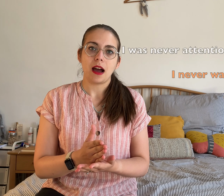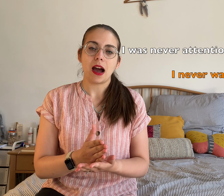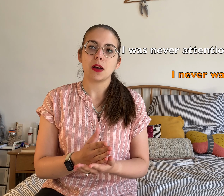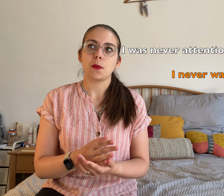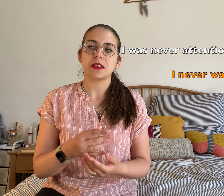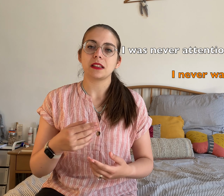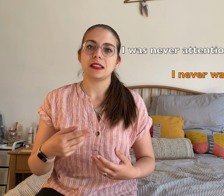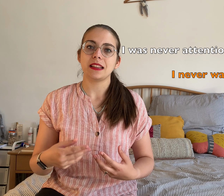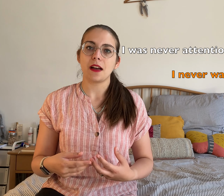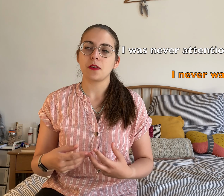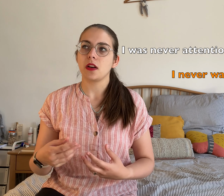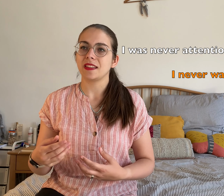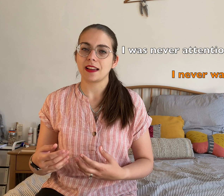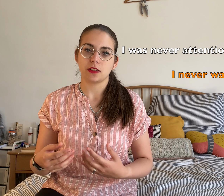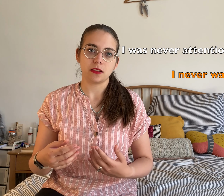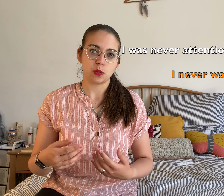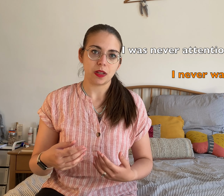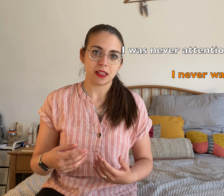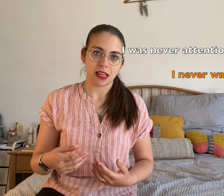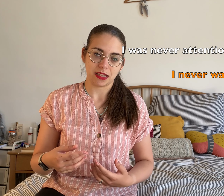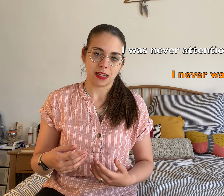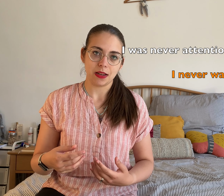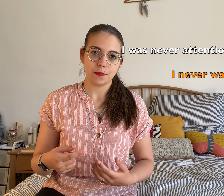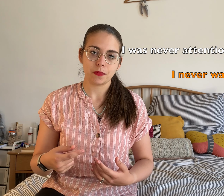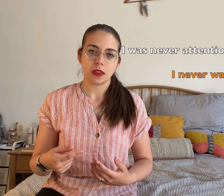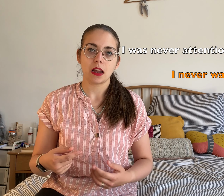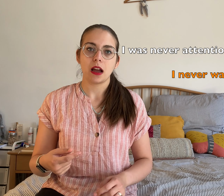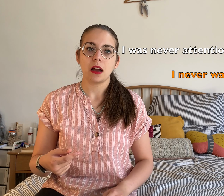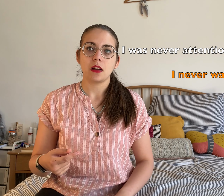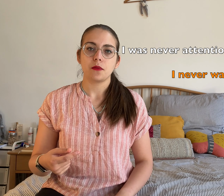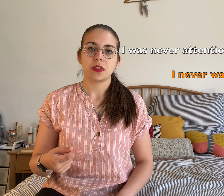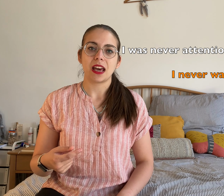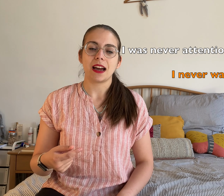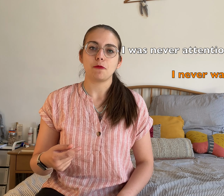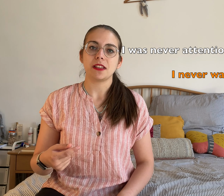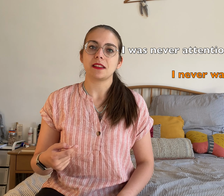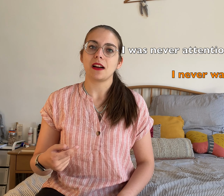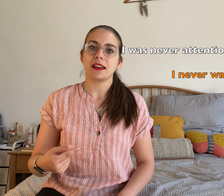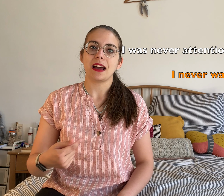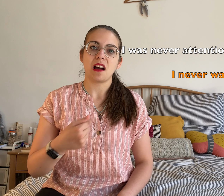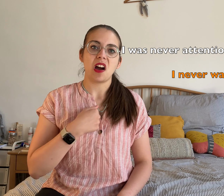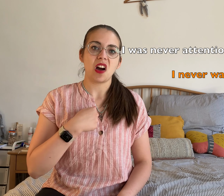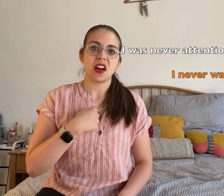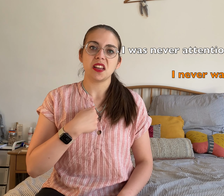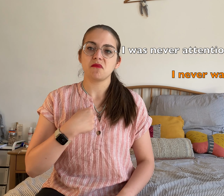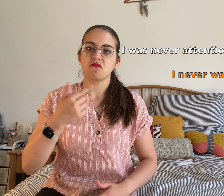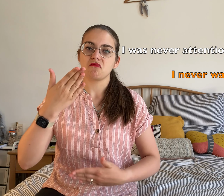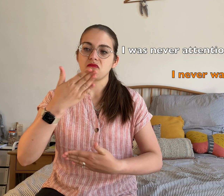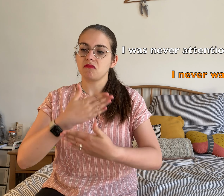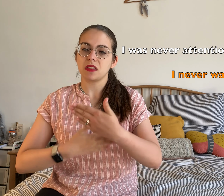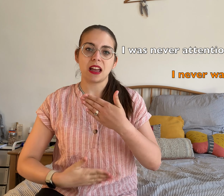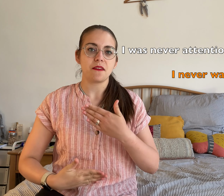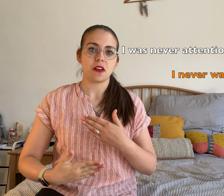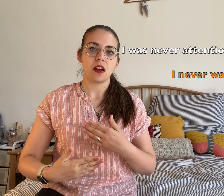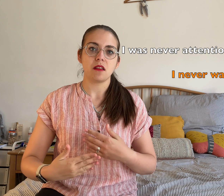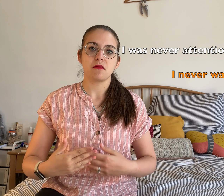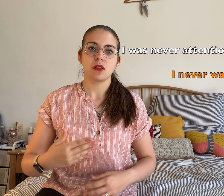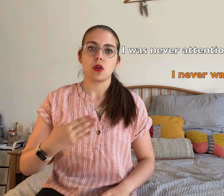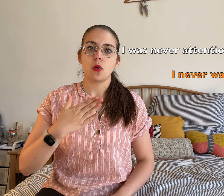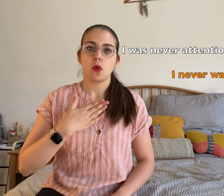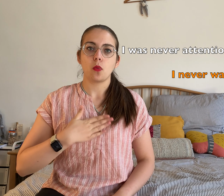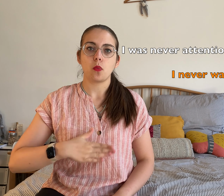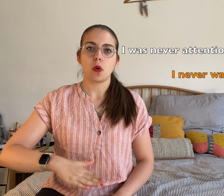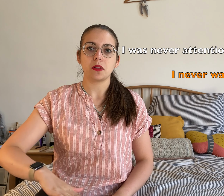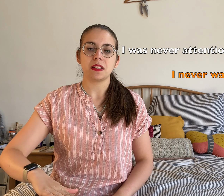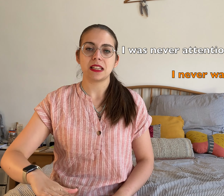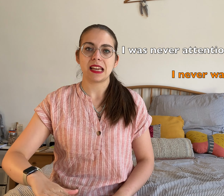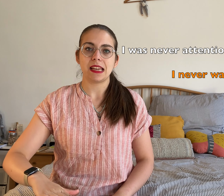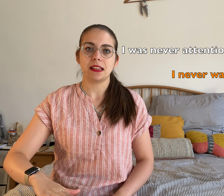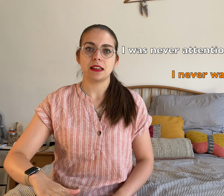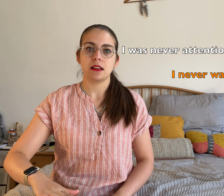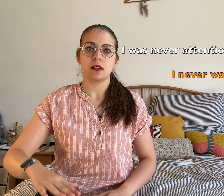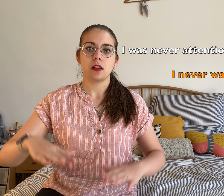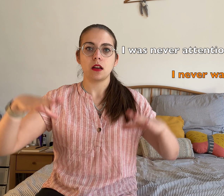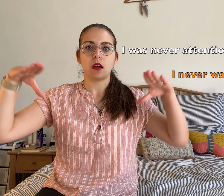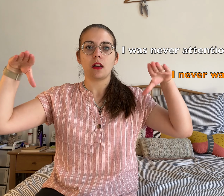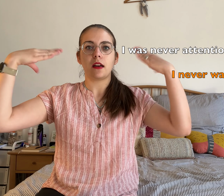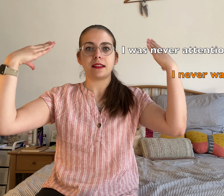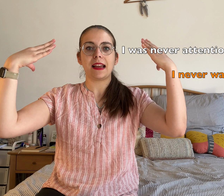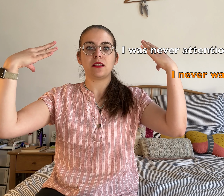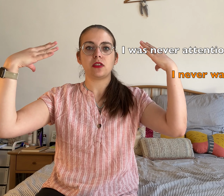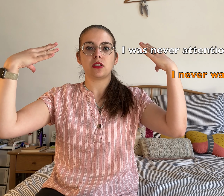I was never attention sweet centre" for that we sign "I never wanted attention.